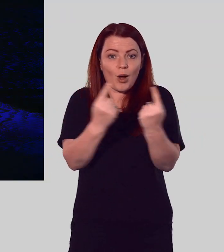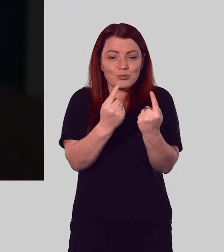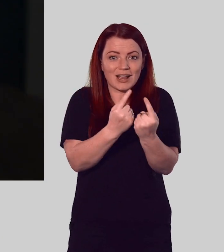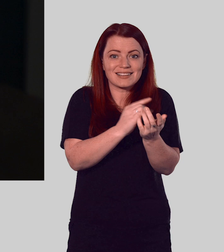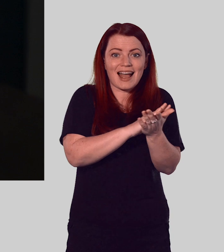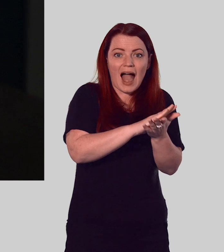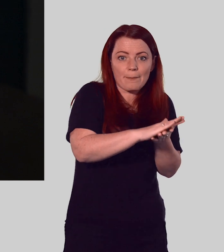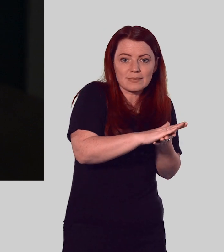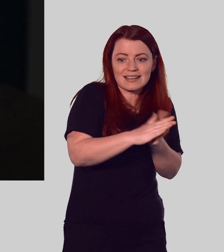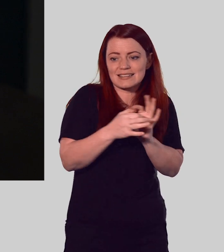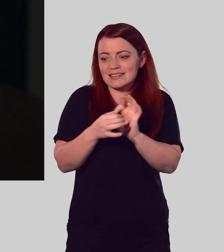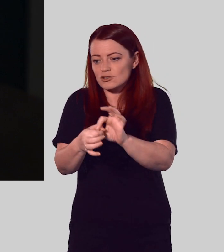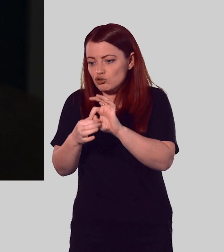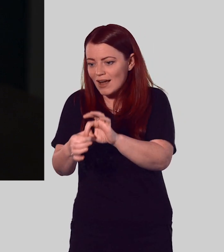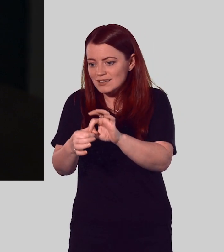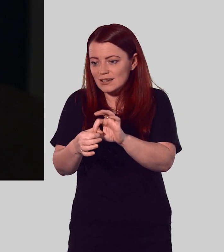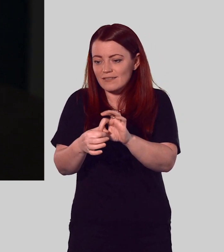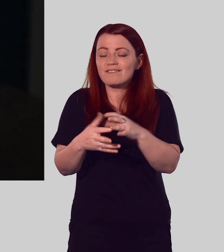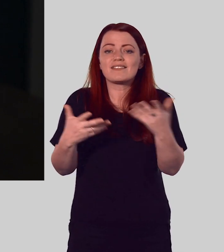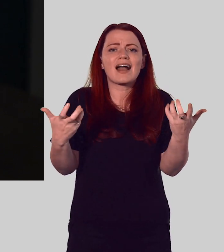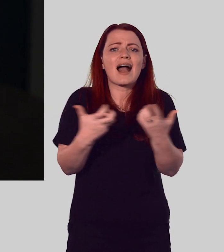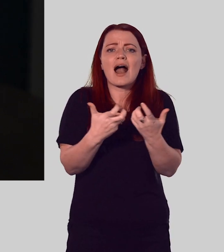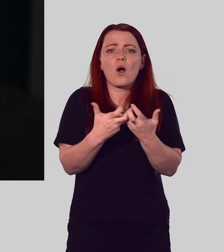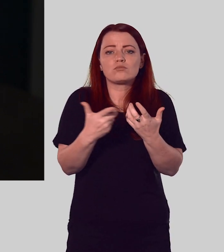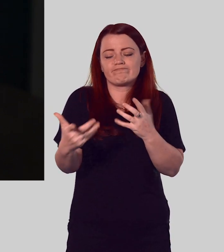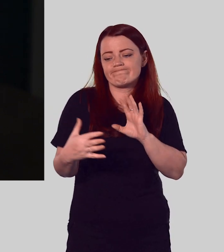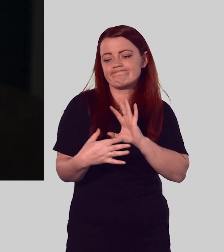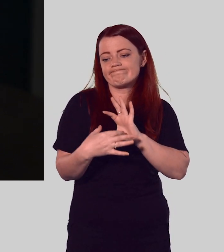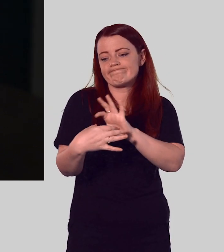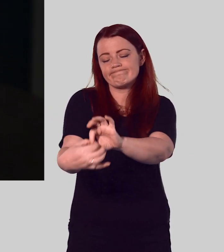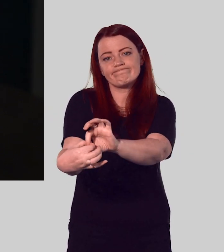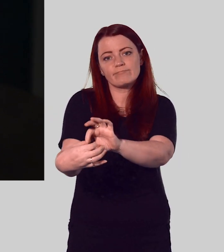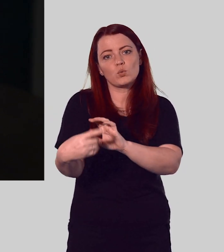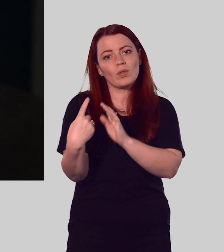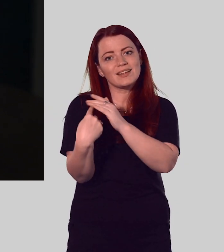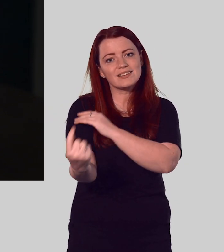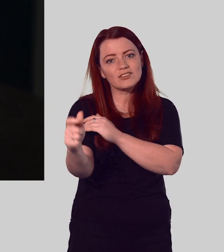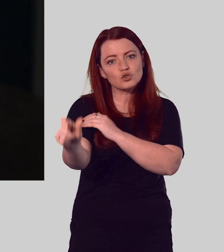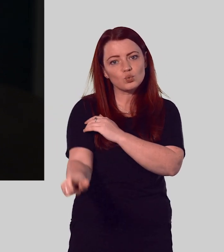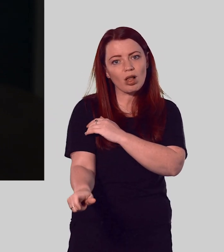interactives as a way to connect to these particular individuals, especially if